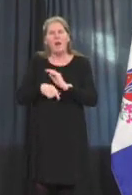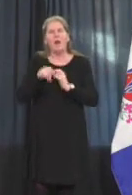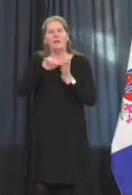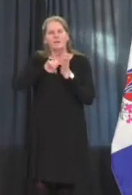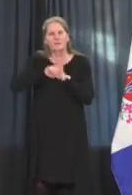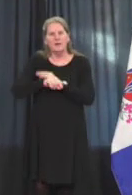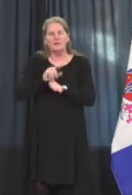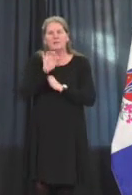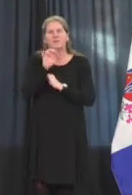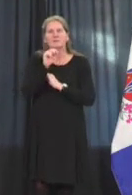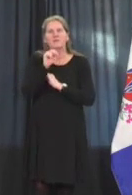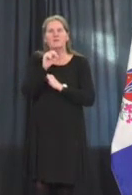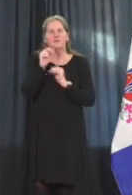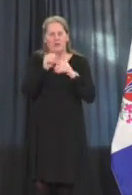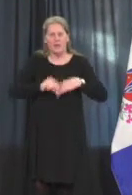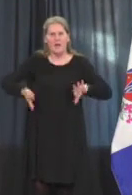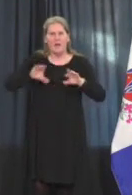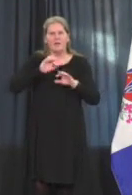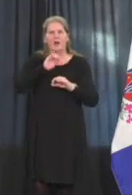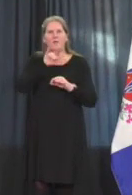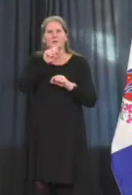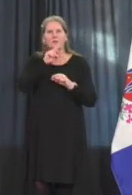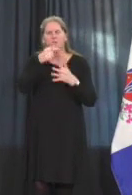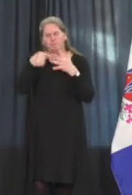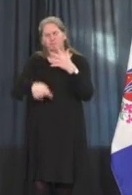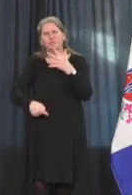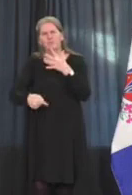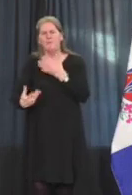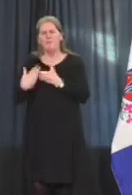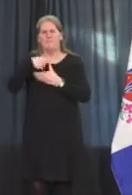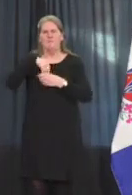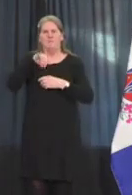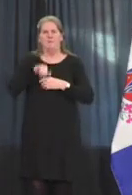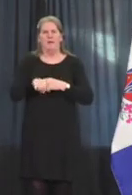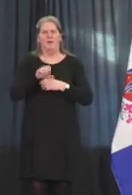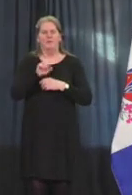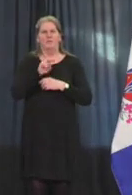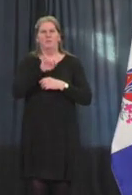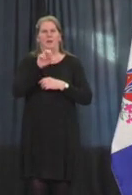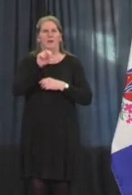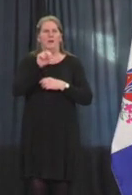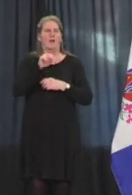OFFICERS, AND OTHERS. ENFORCEMENT OFFICERS HAVE ALL